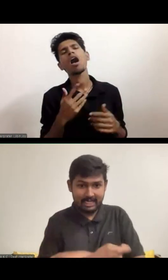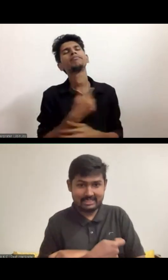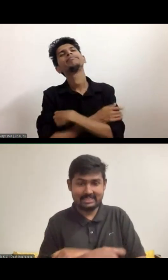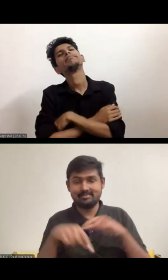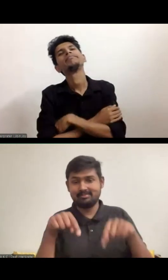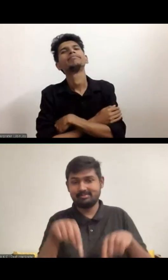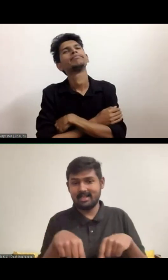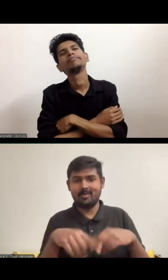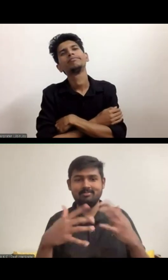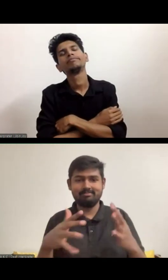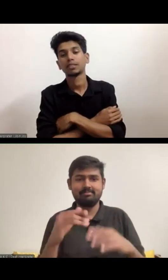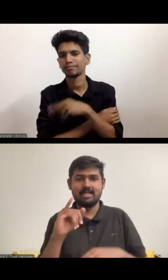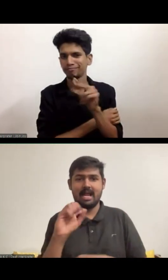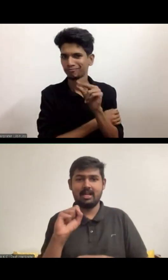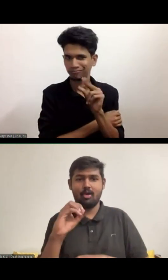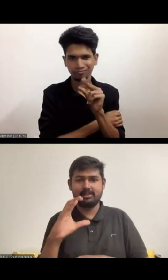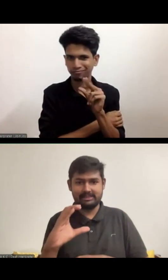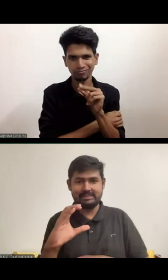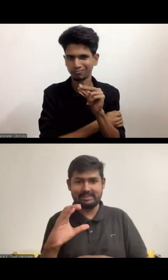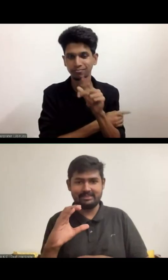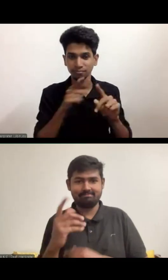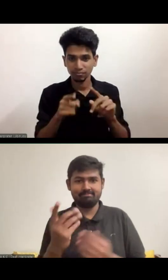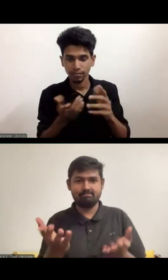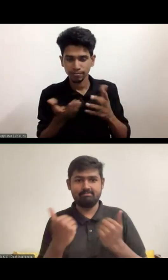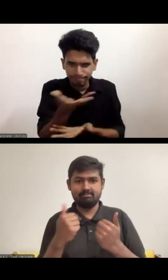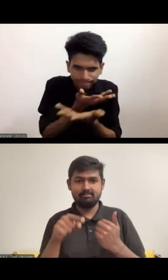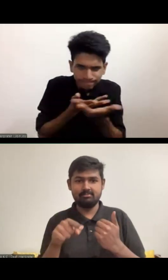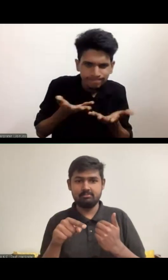interaction through the two days they are held.